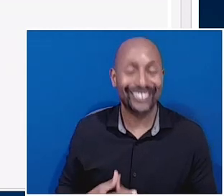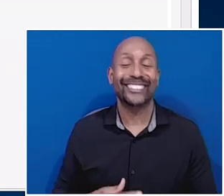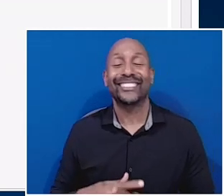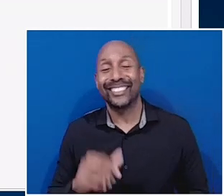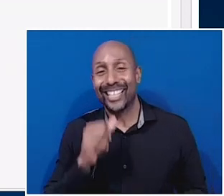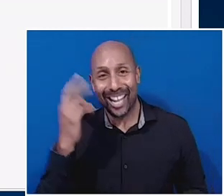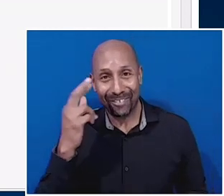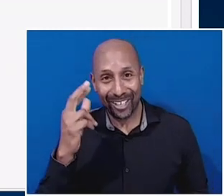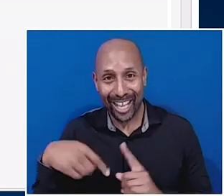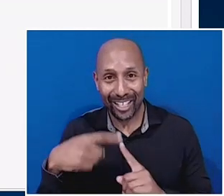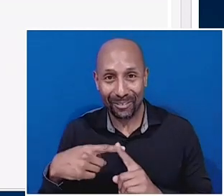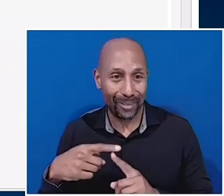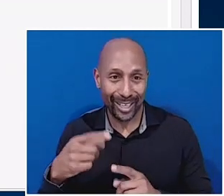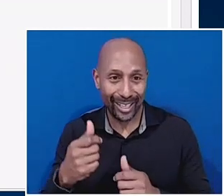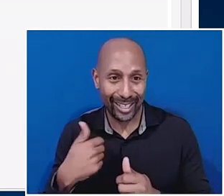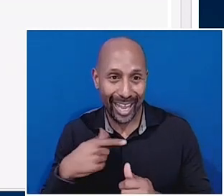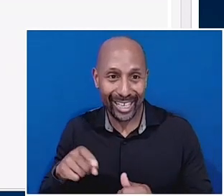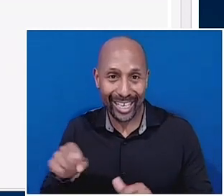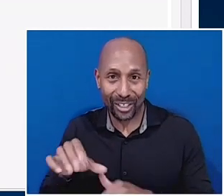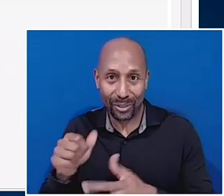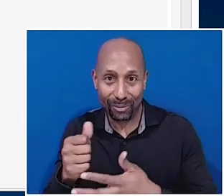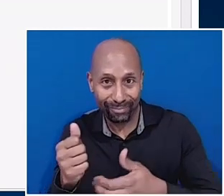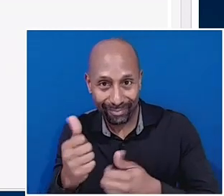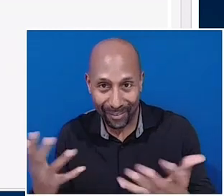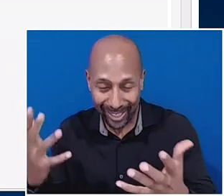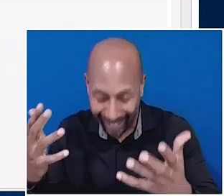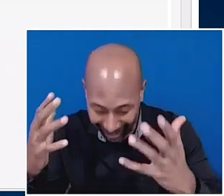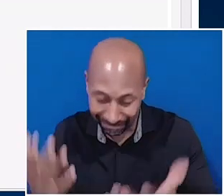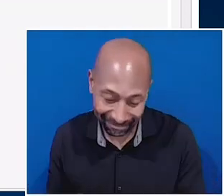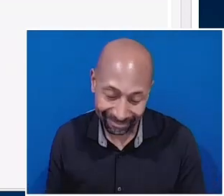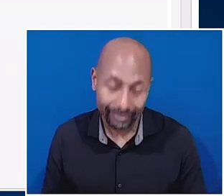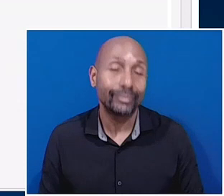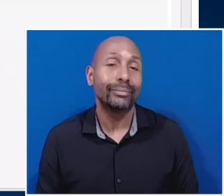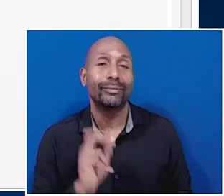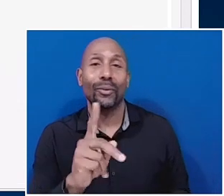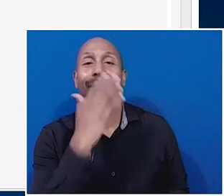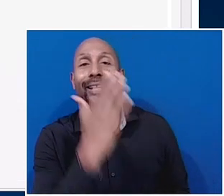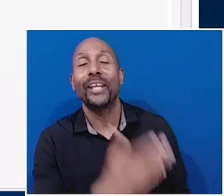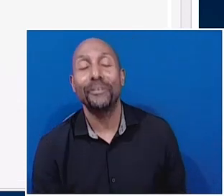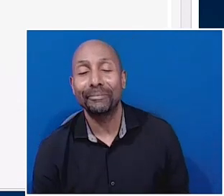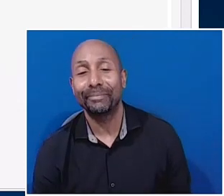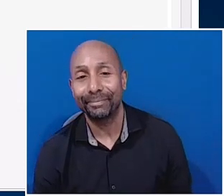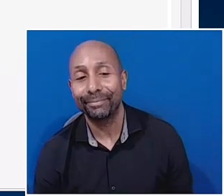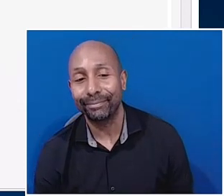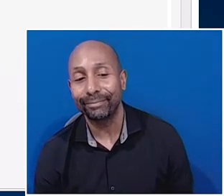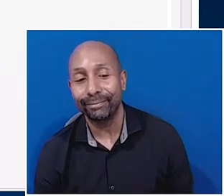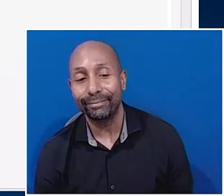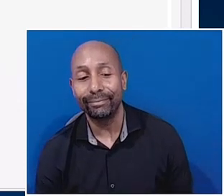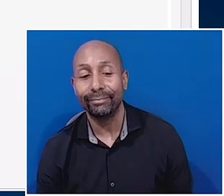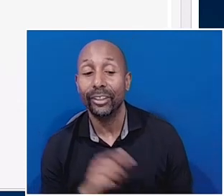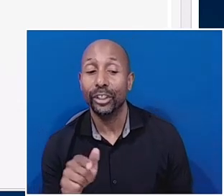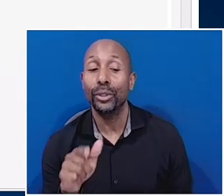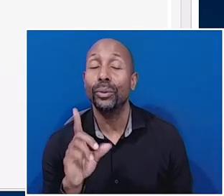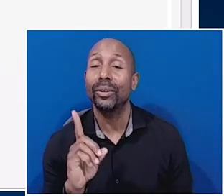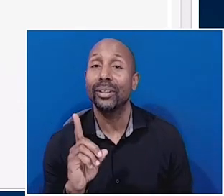play. So- Alright. Thank you. So we'll- and again, you did give us- yeah, I'm glad you corrected me.